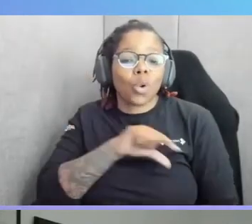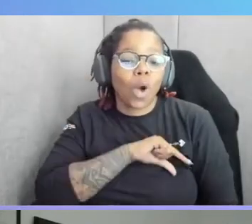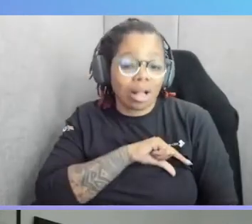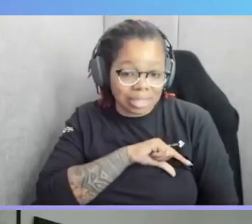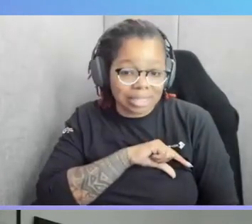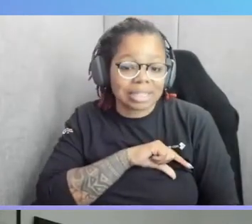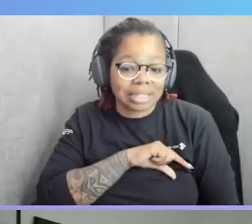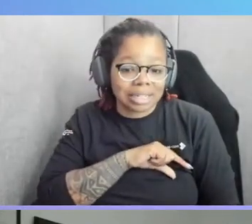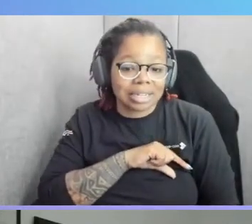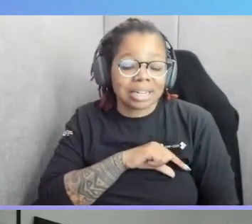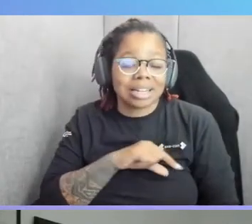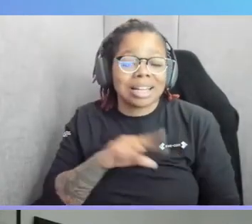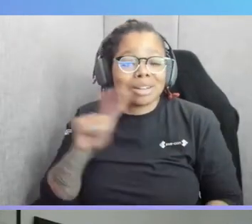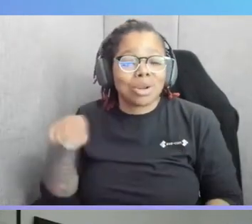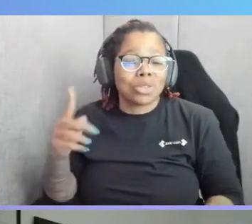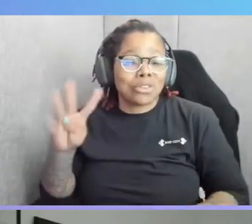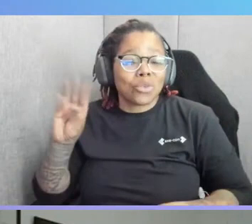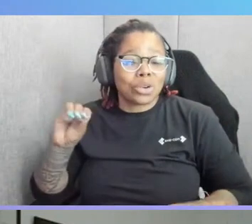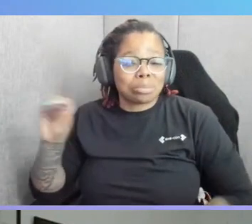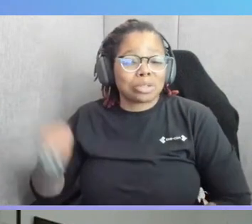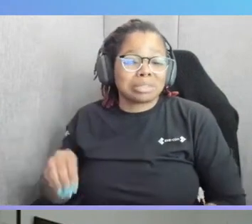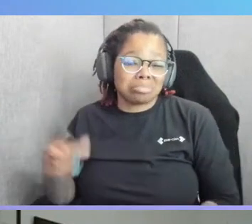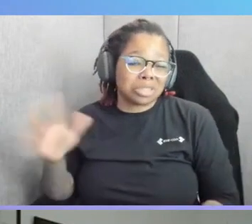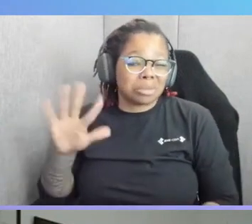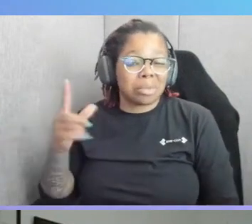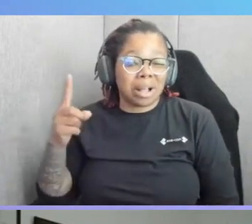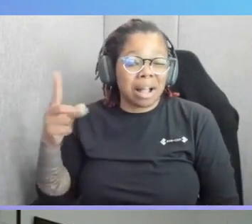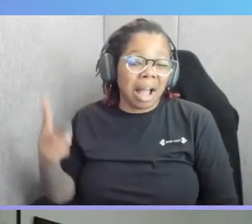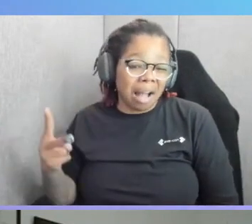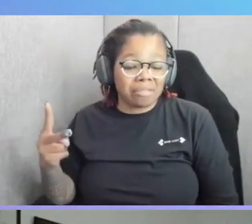category was only 40. So half of our participants still